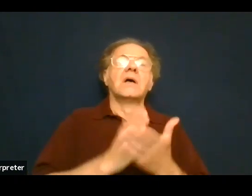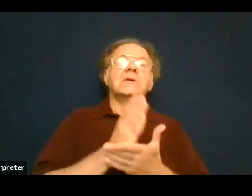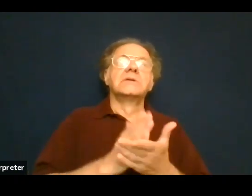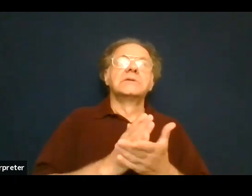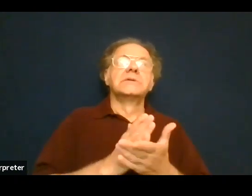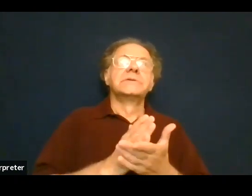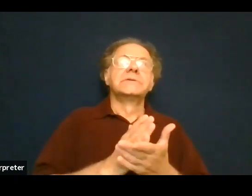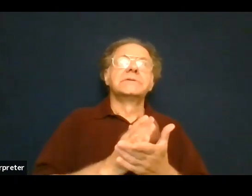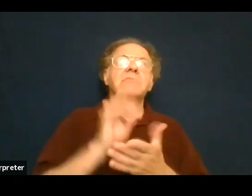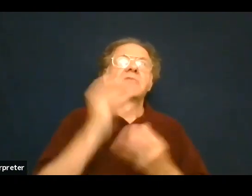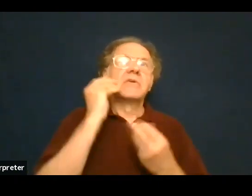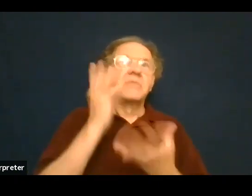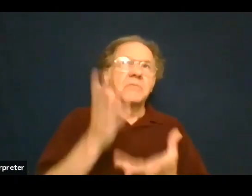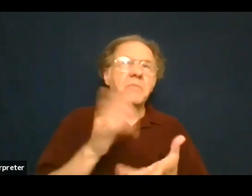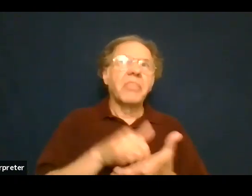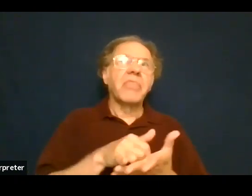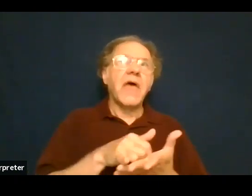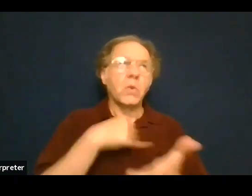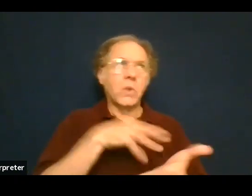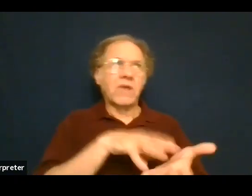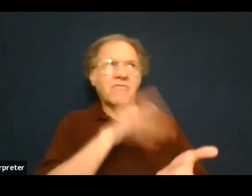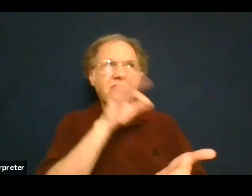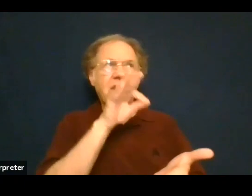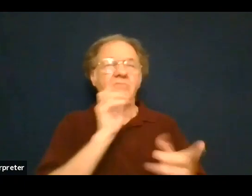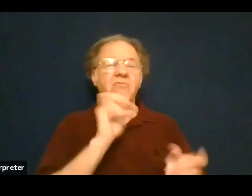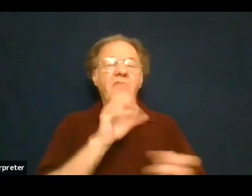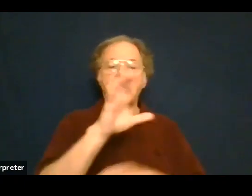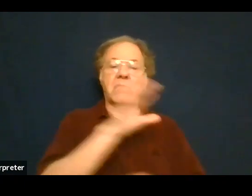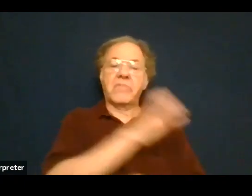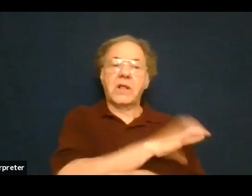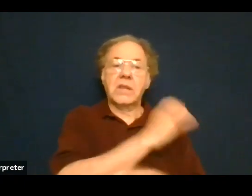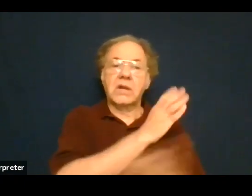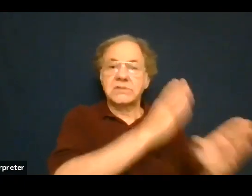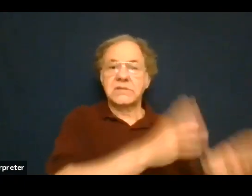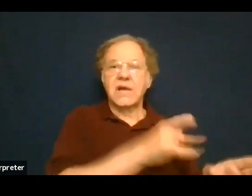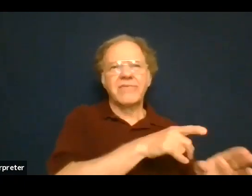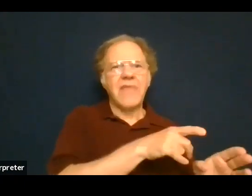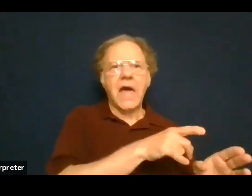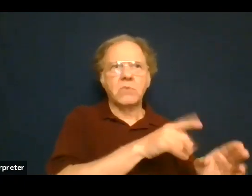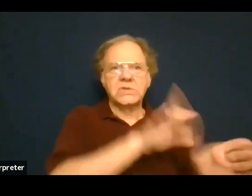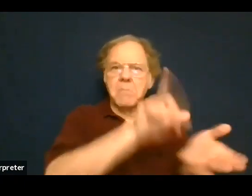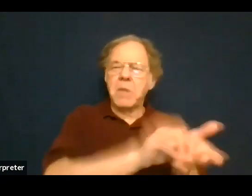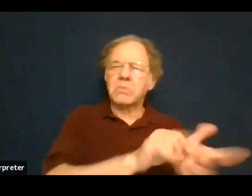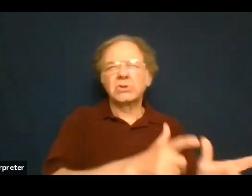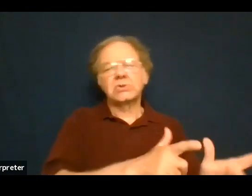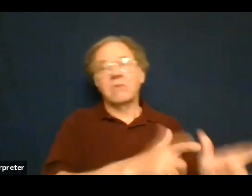came out on the clinical side initially, it came out so fast that it, perhaps, was less accurate than it could've